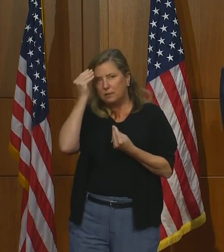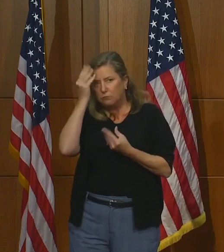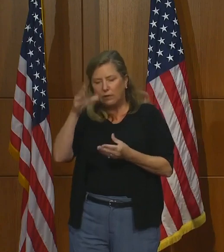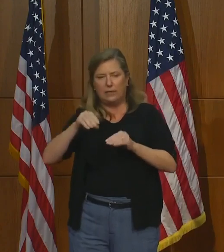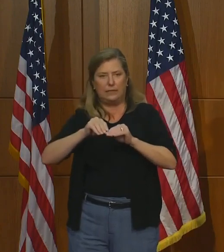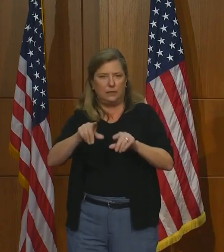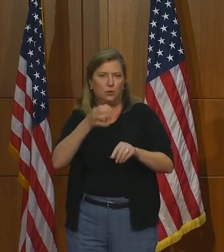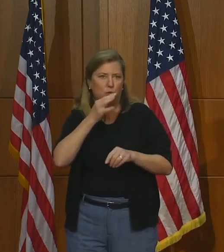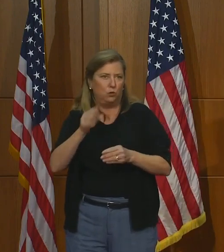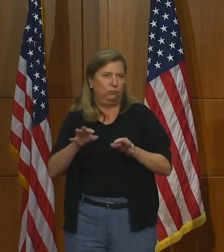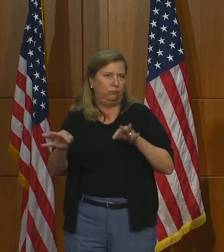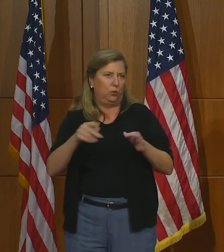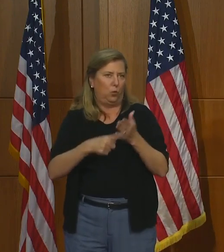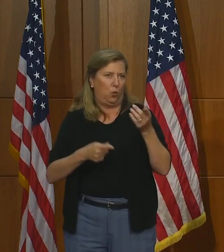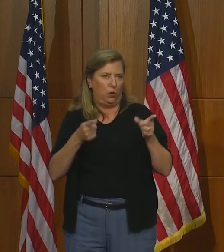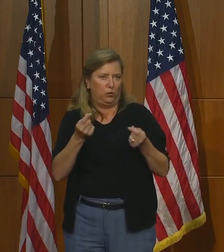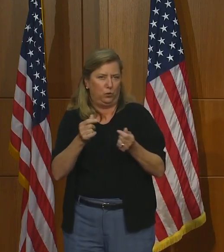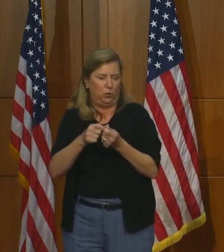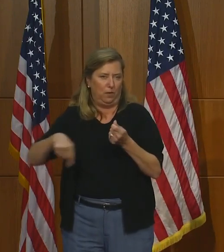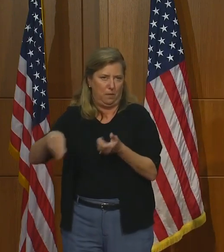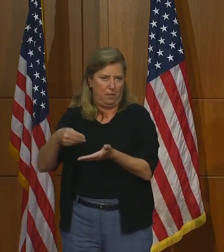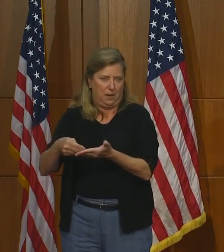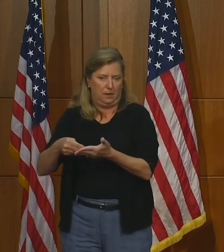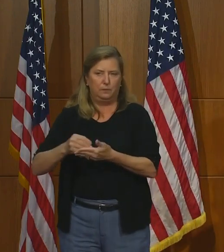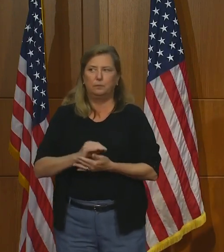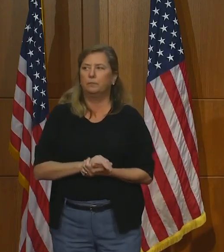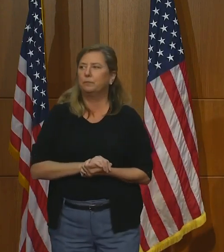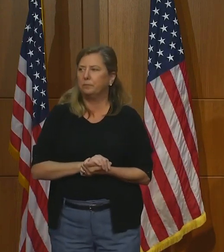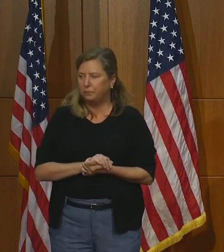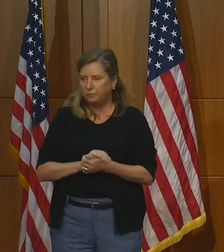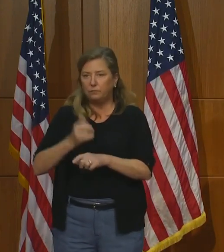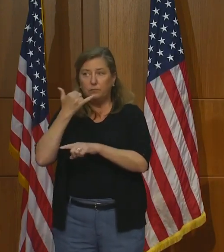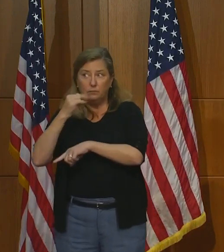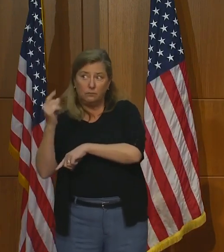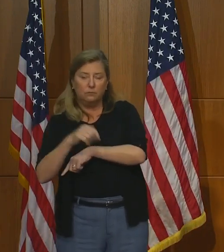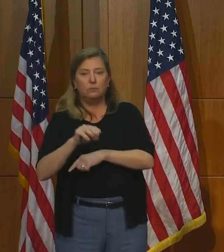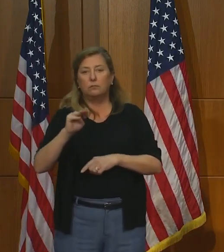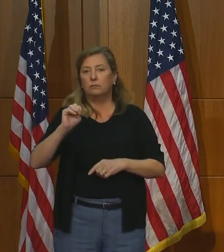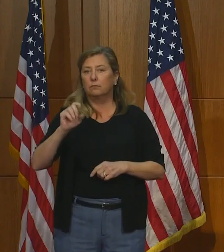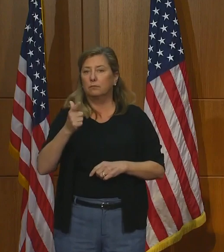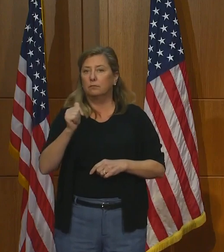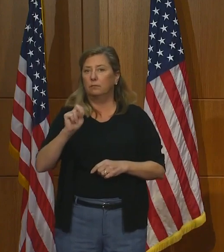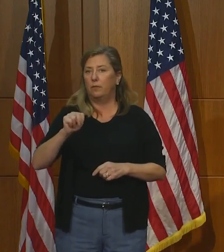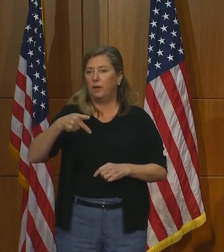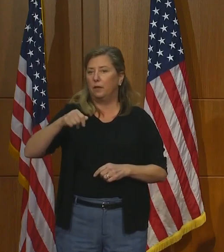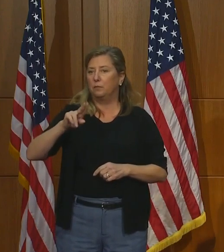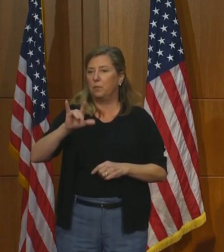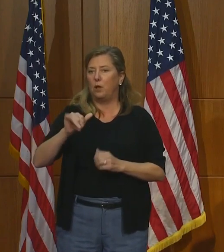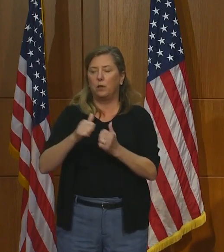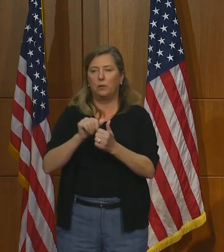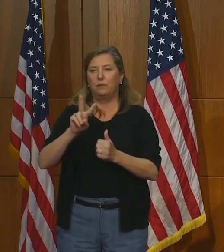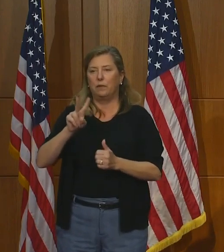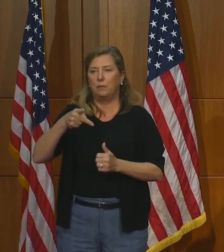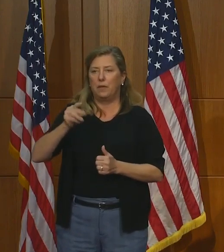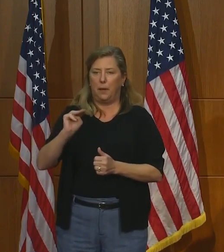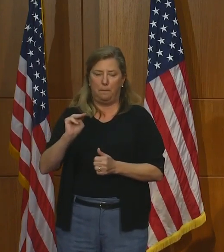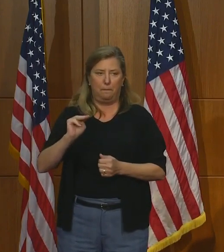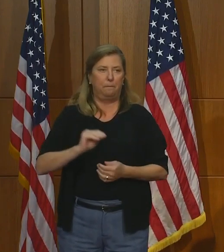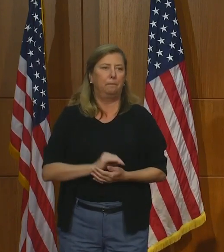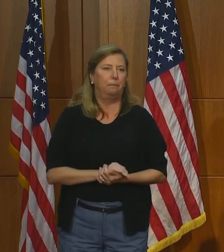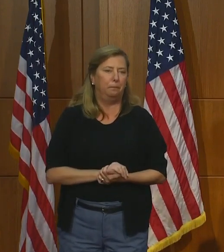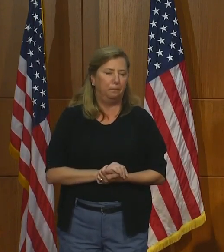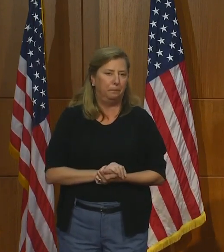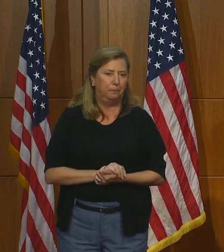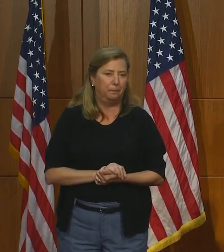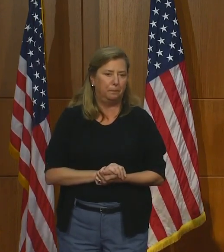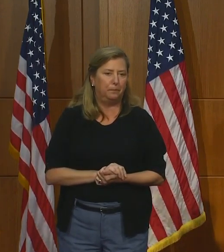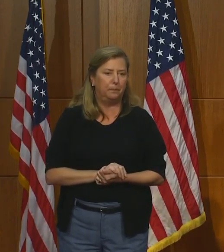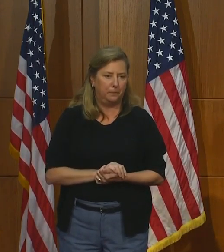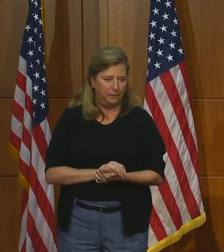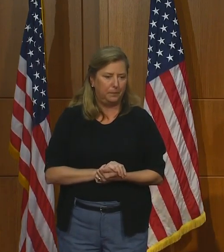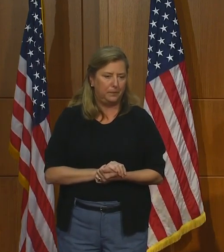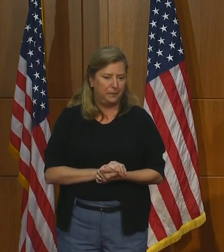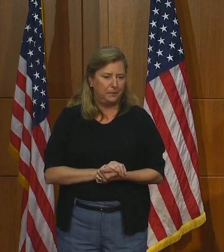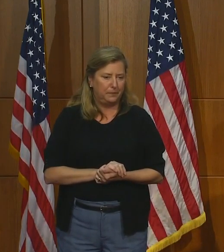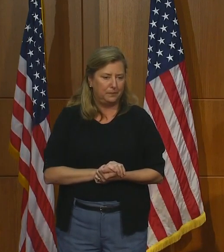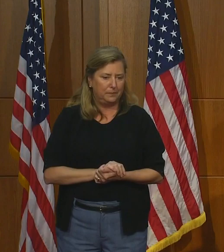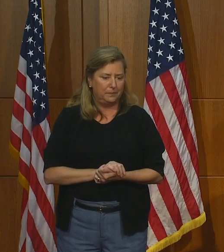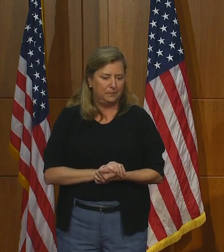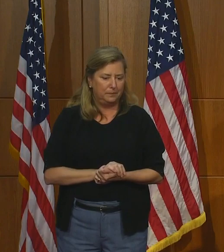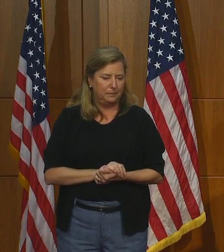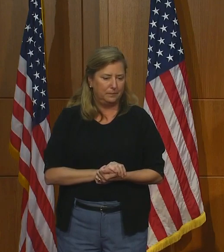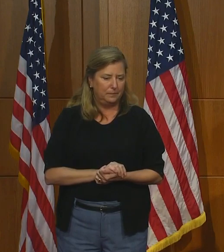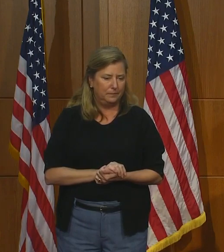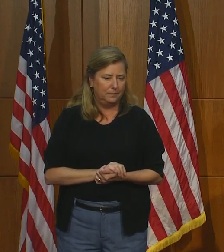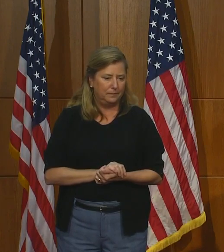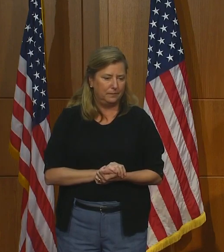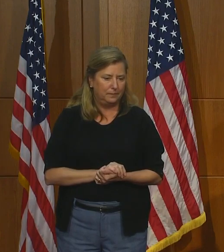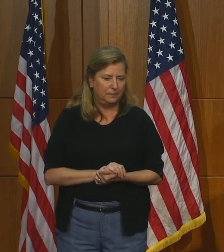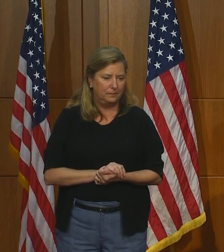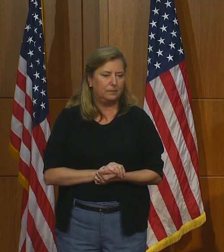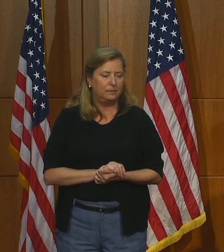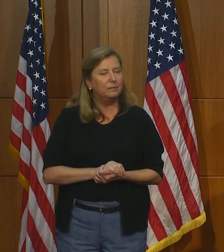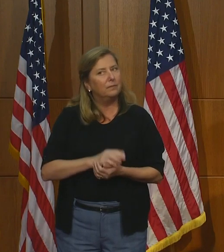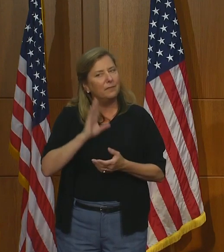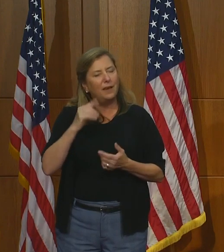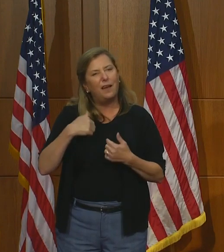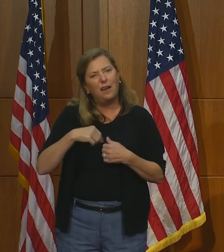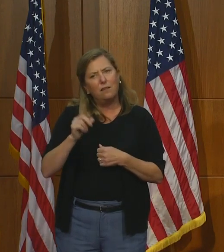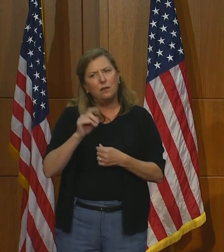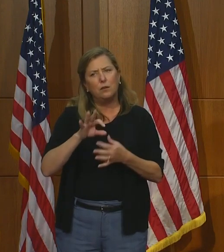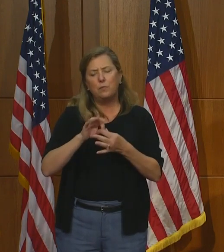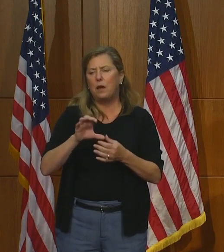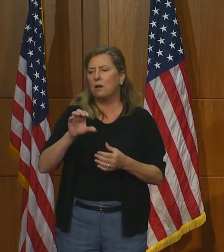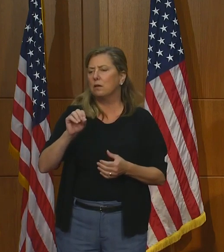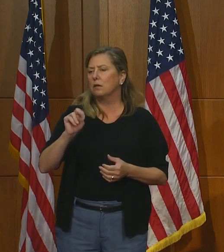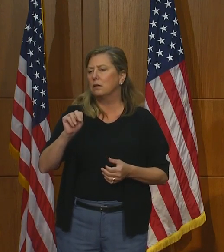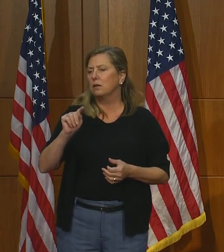STATE. TO NARROW BE A RELEASE